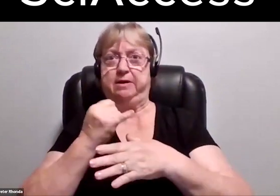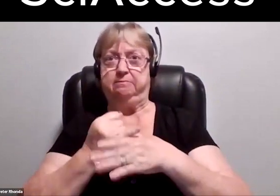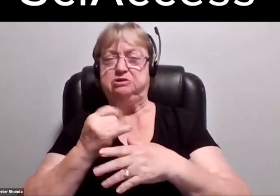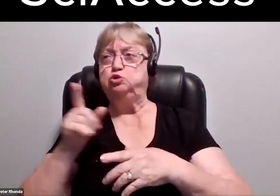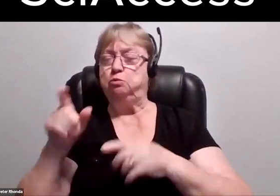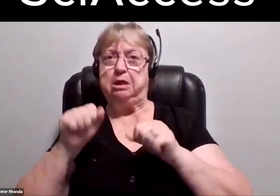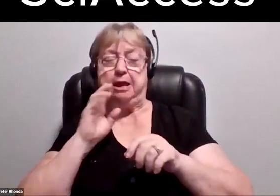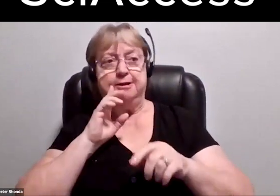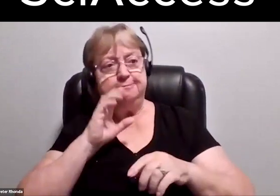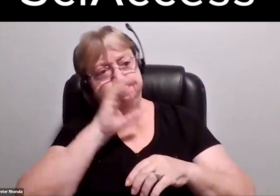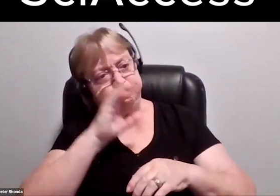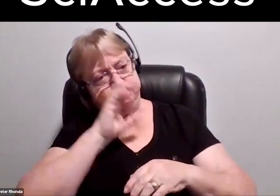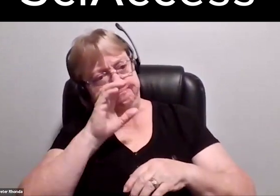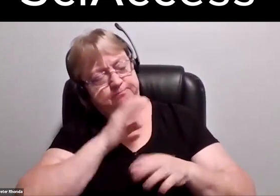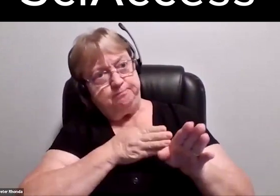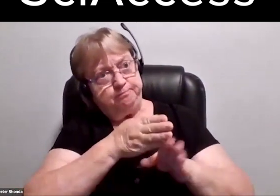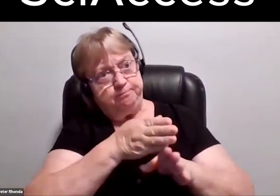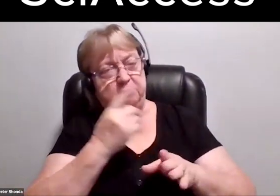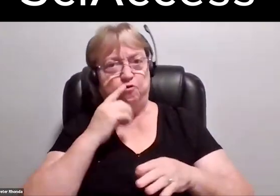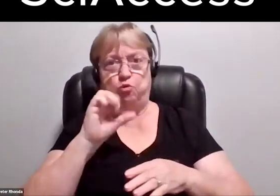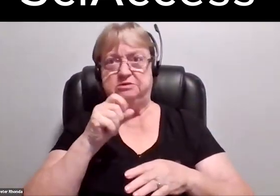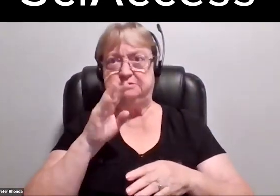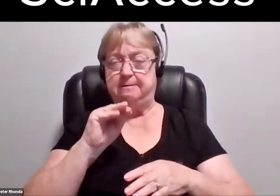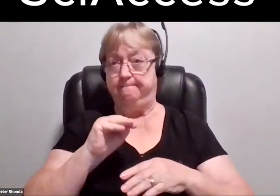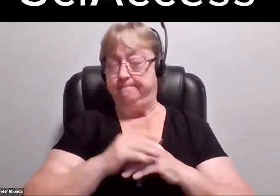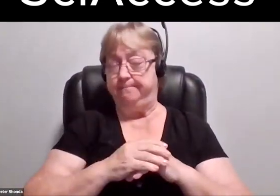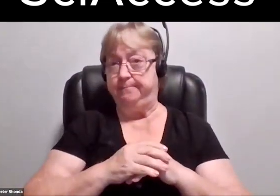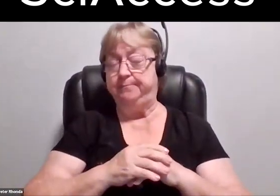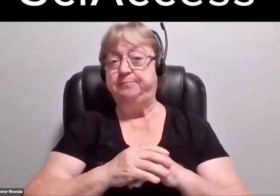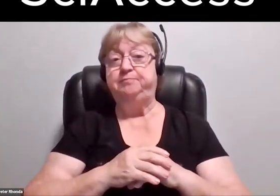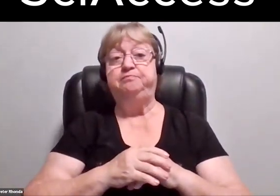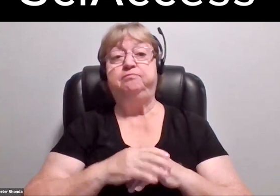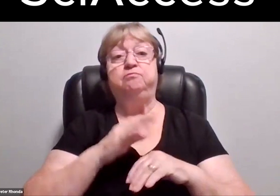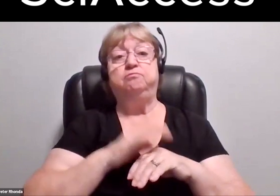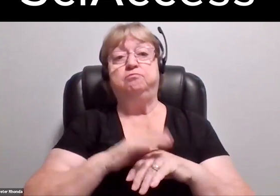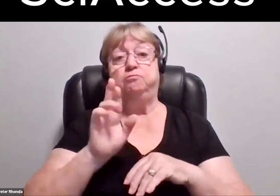On the right top, I have an image of one of the agendas